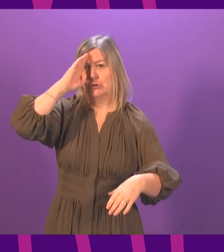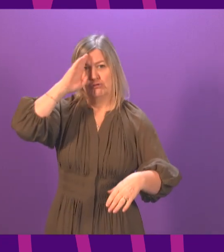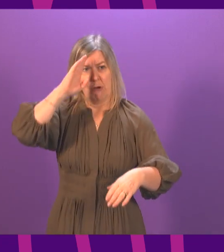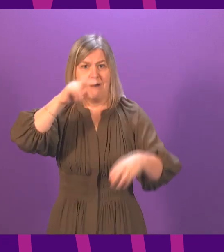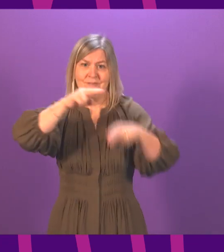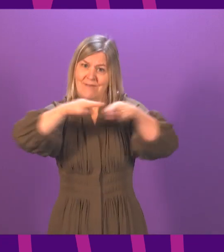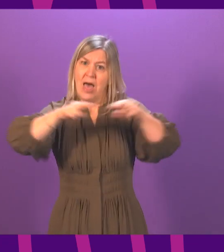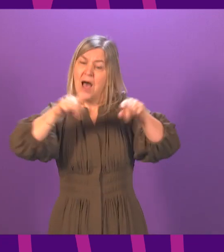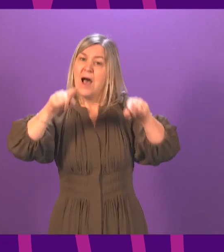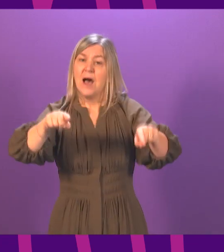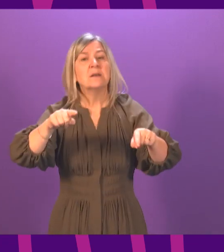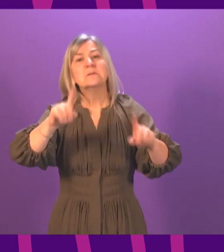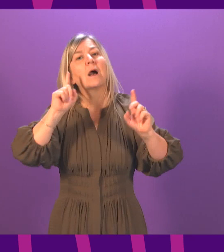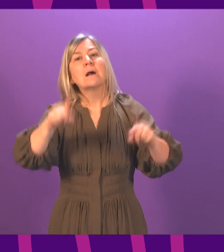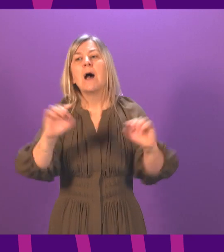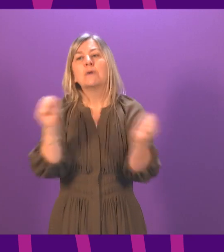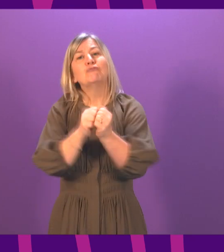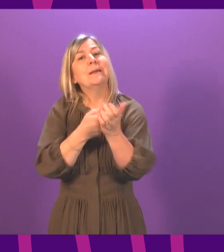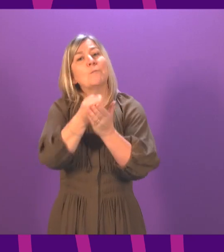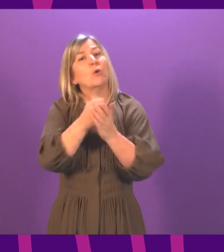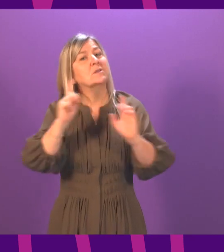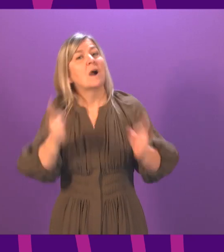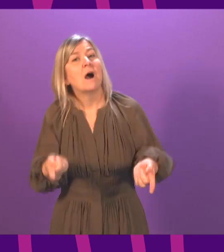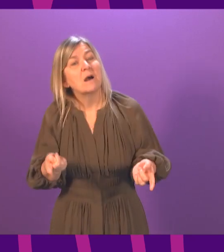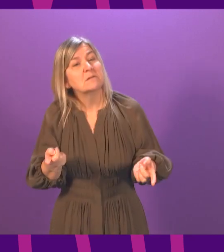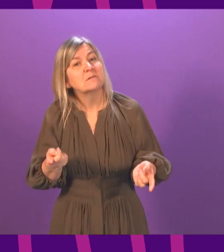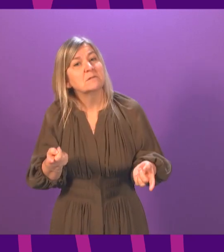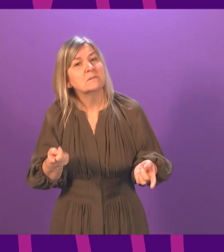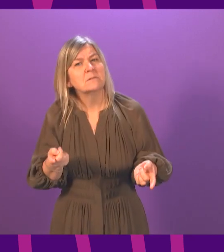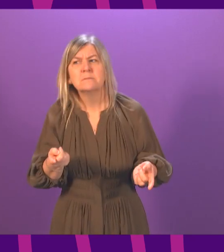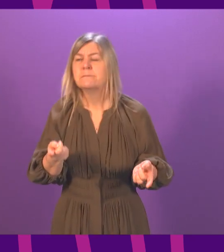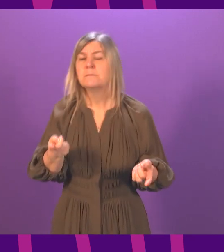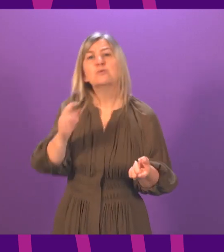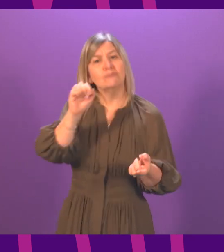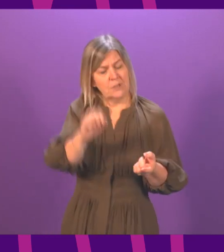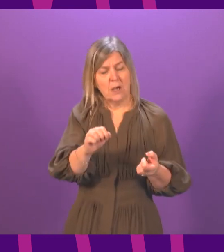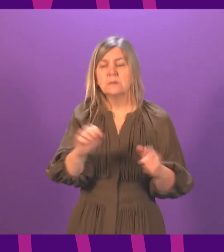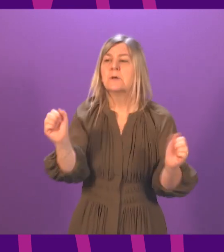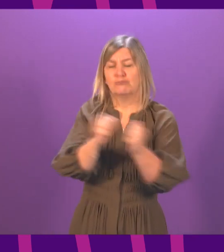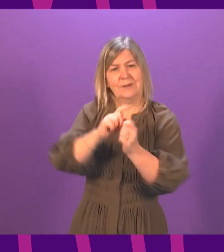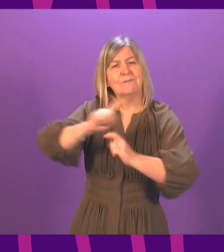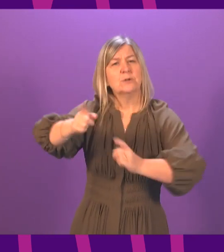As the First Minister said, the Government set up a ministerial working group on mortgage